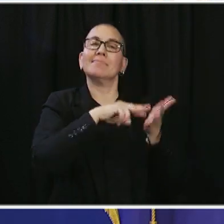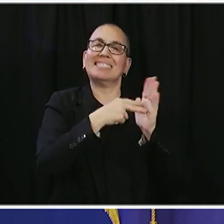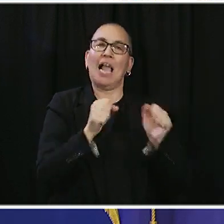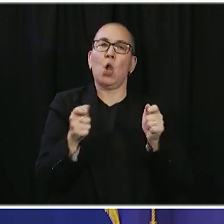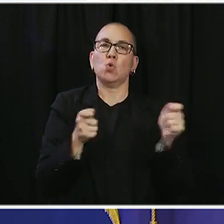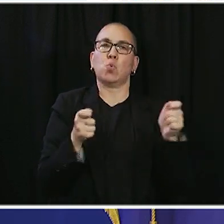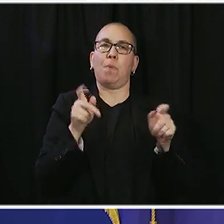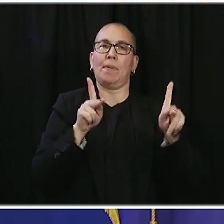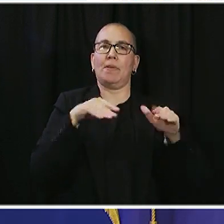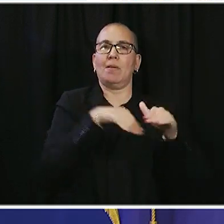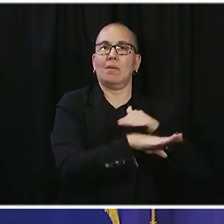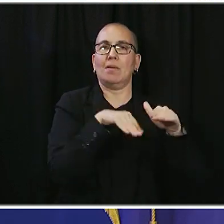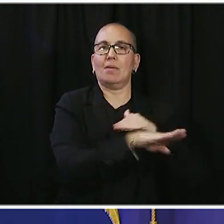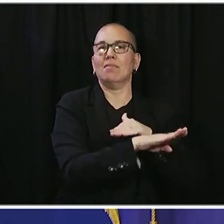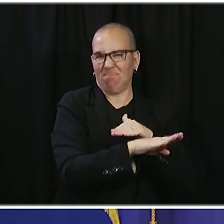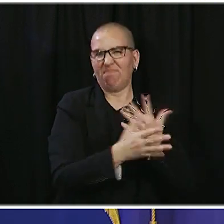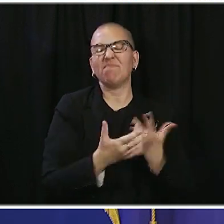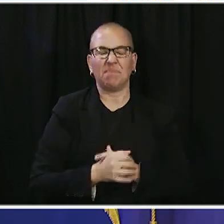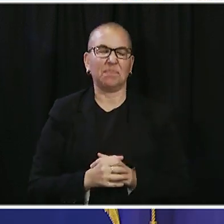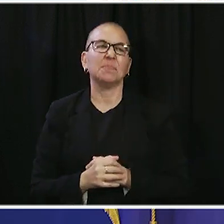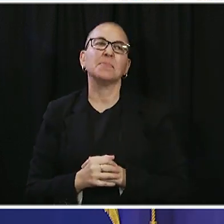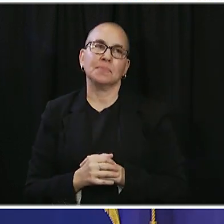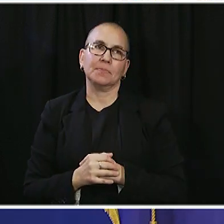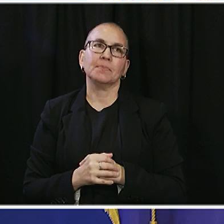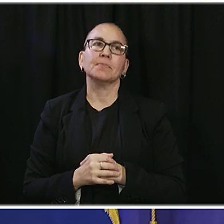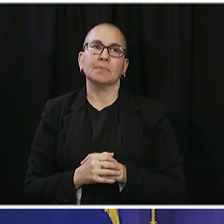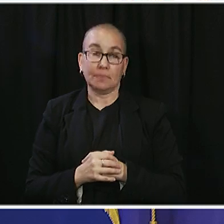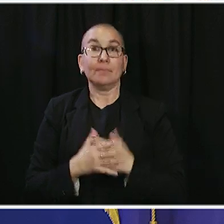AND THEN CAMP GROUNDS AND CHARTER BOATS, WE'RE ALLOWING THOSE OPERATIONS TO TAKE PLACE.